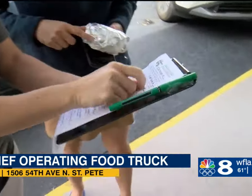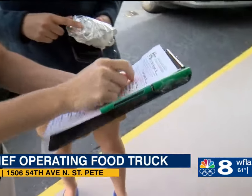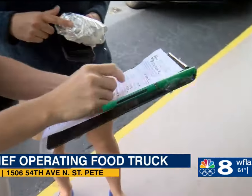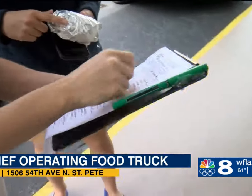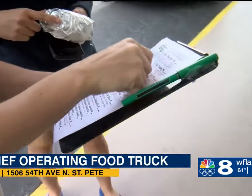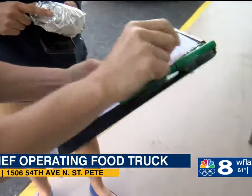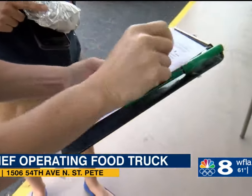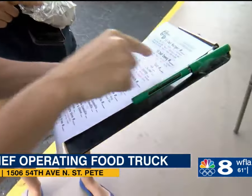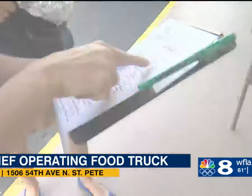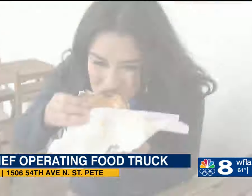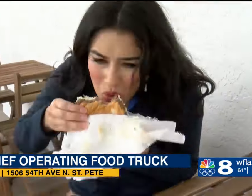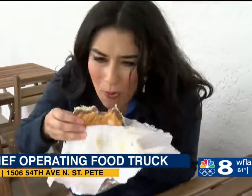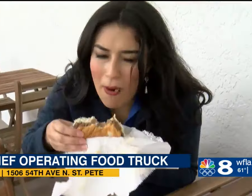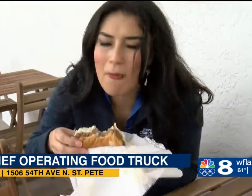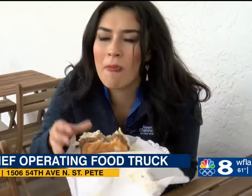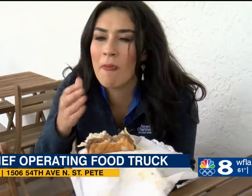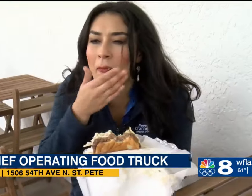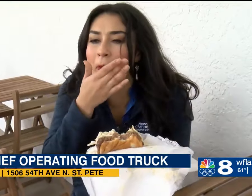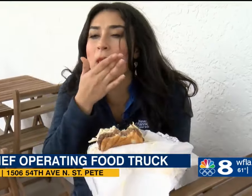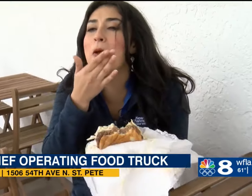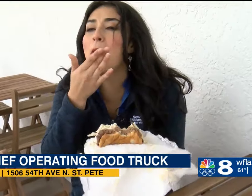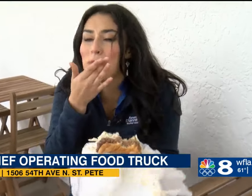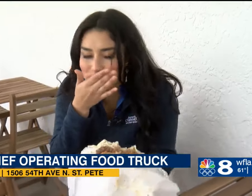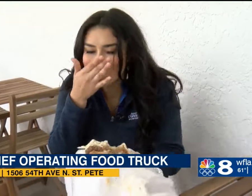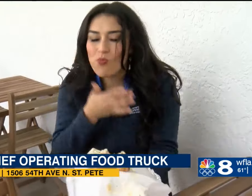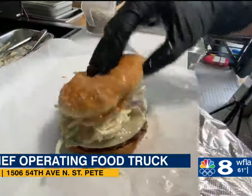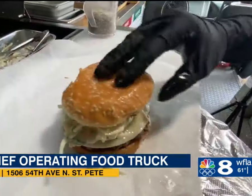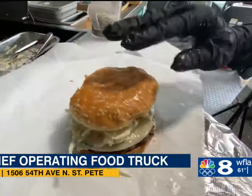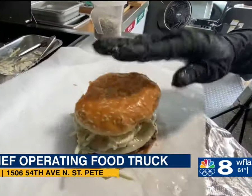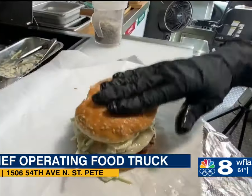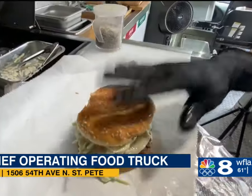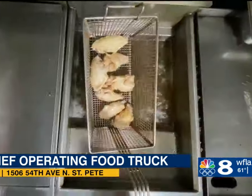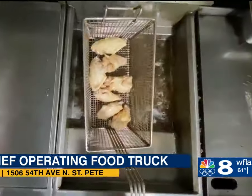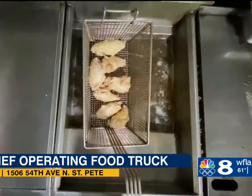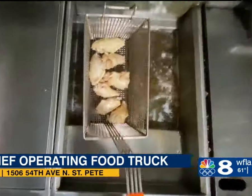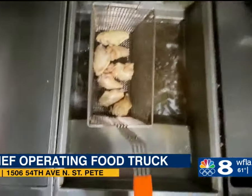SHEET. WE TRY TO REDUCE THE BARRIERS TO COMMUNICATION MUCH AS POSSIBLE. SO IT'S PRETTY SIMPLE IF